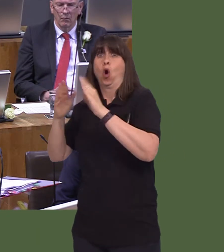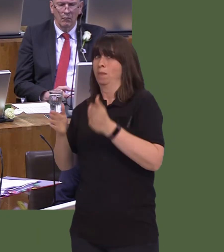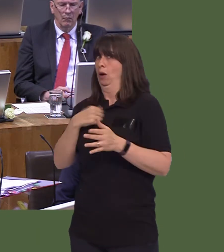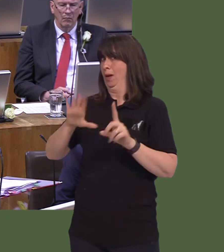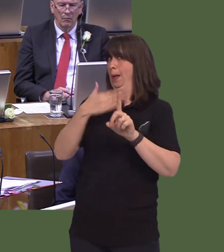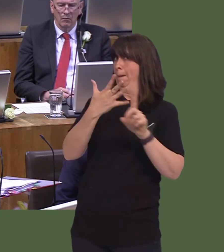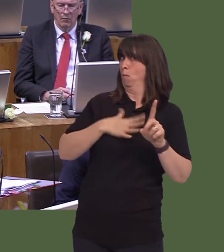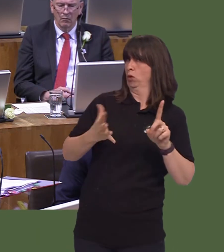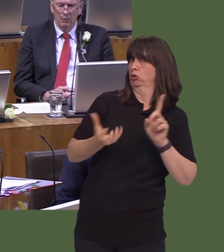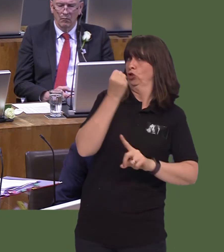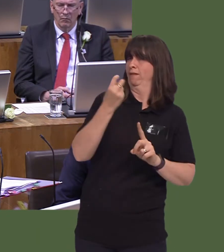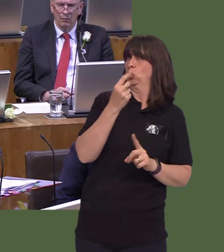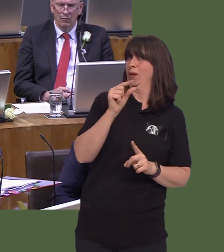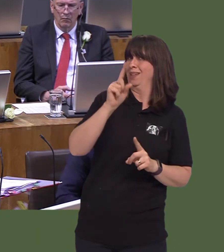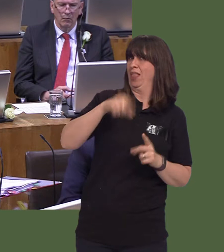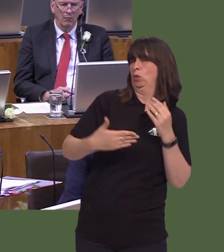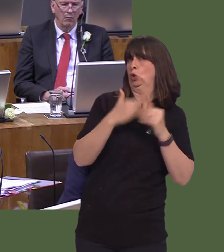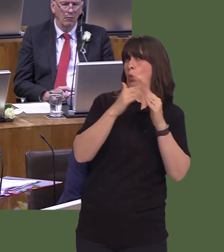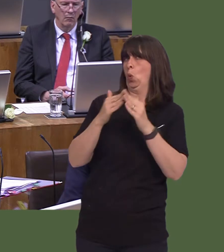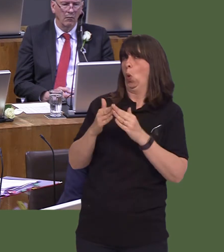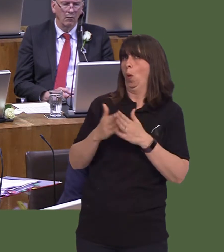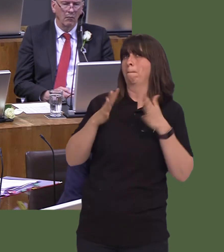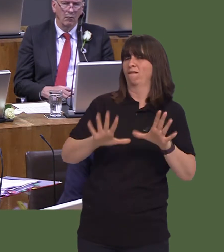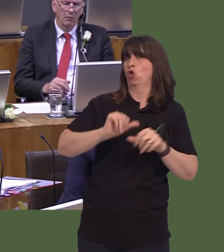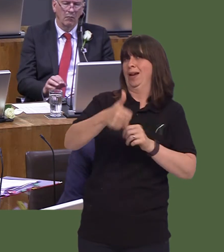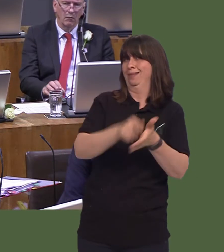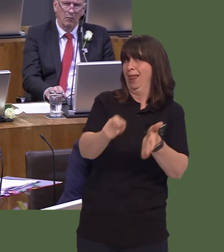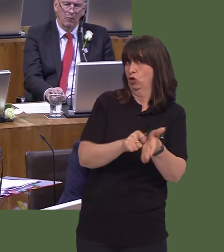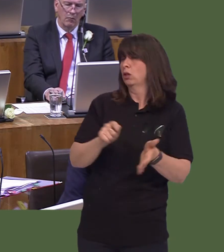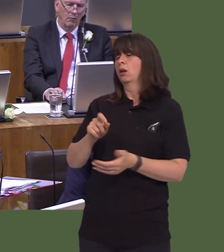homes that we will reach by the end of this Assembly termóbut also, of course, bringing